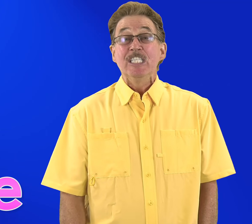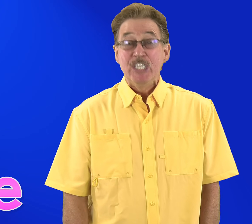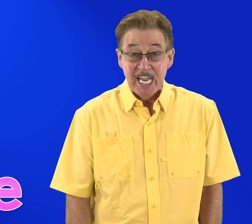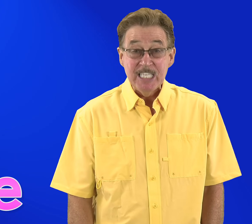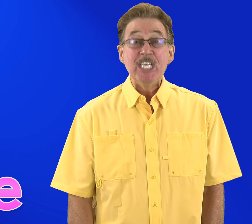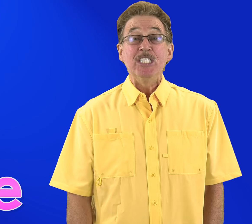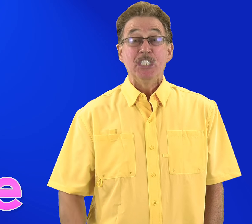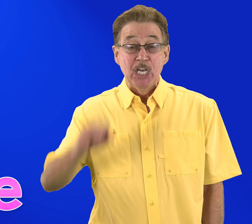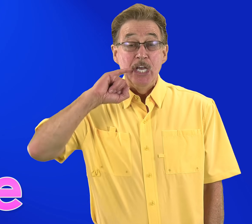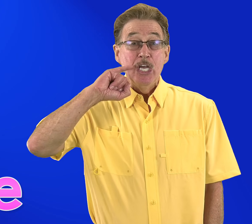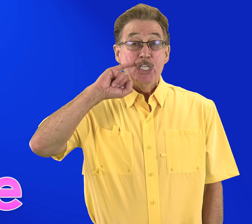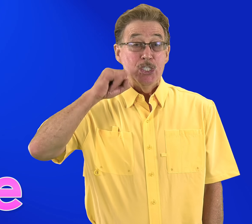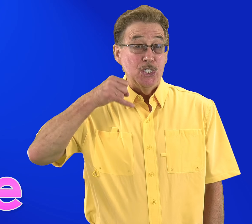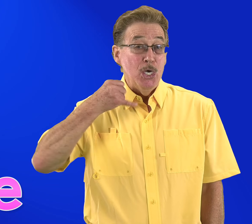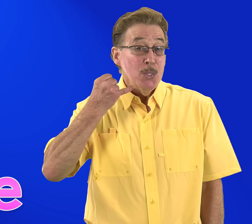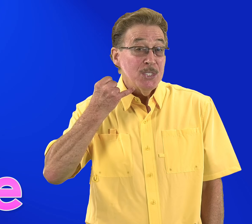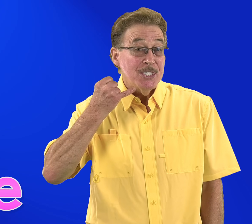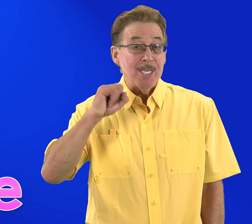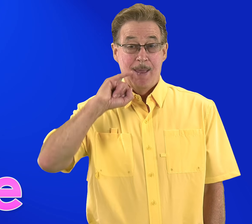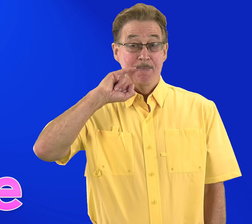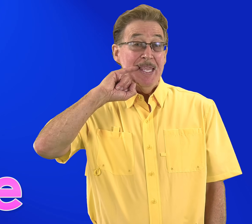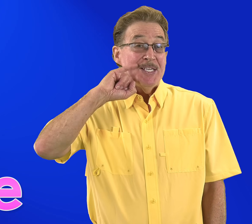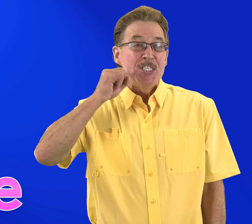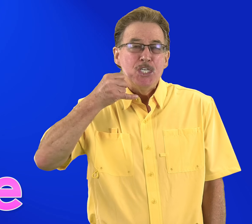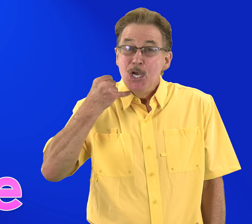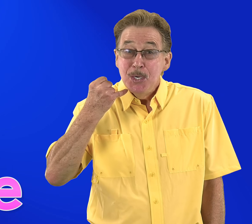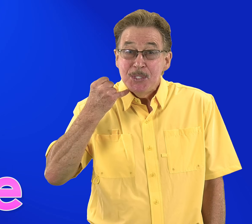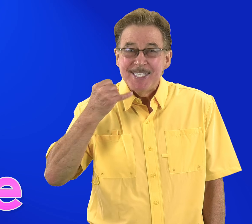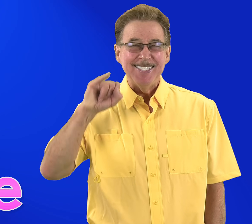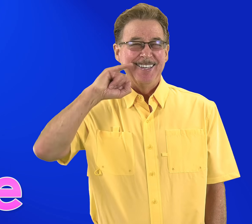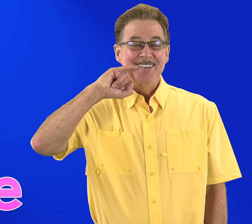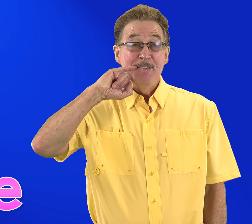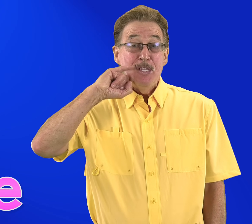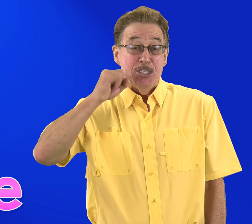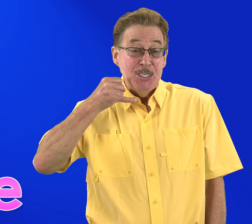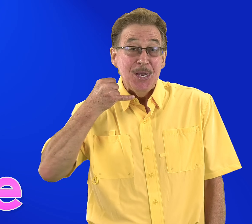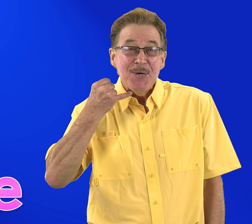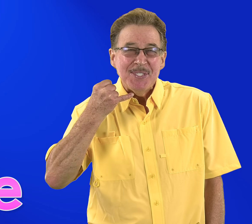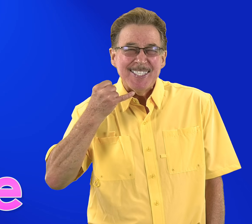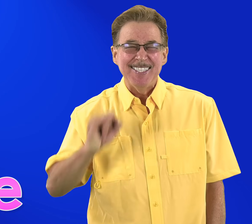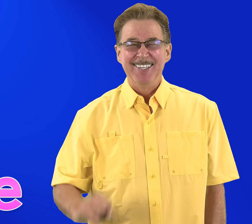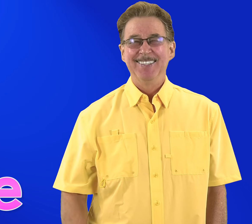J j says /j/ juice, juice, juice